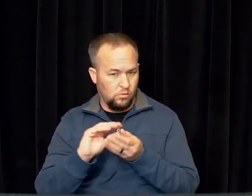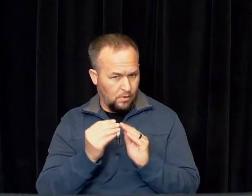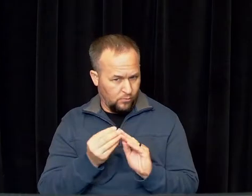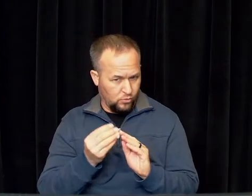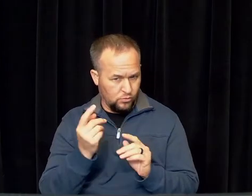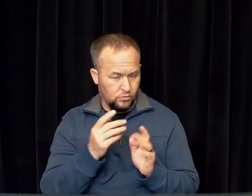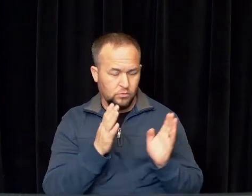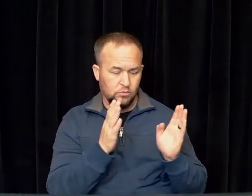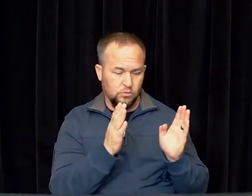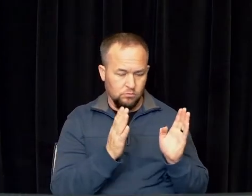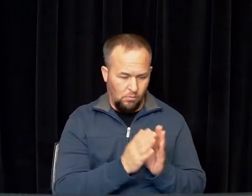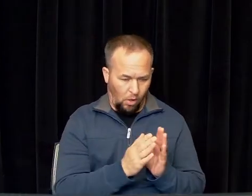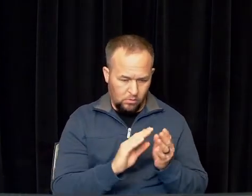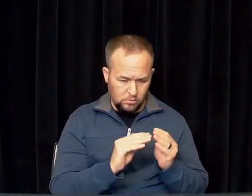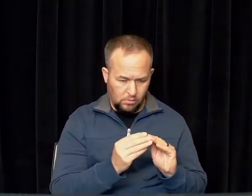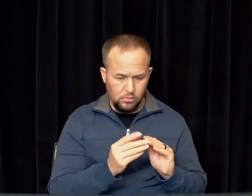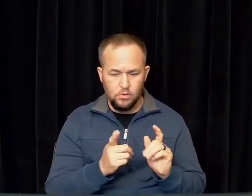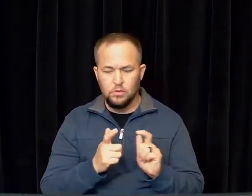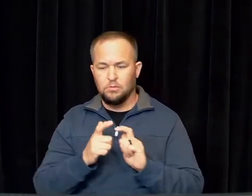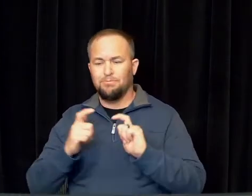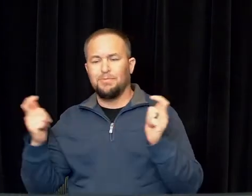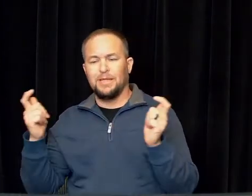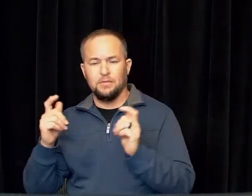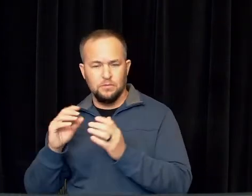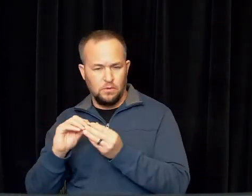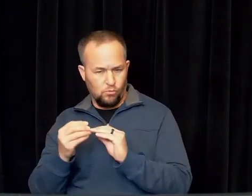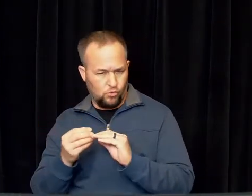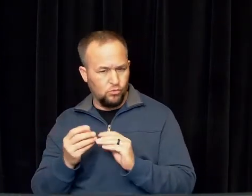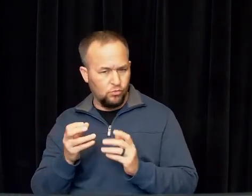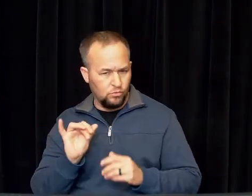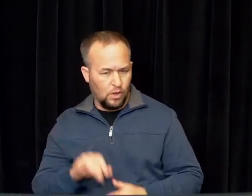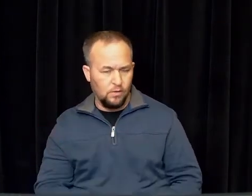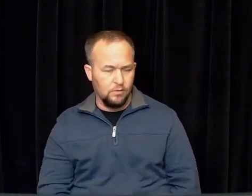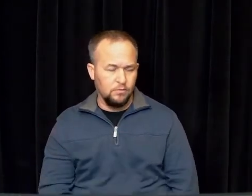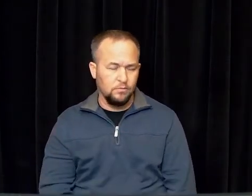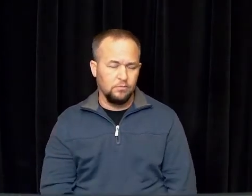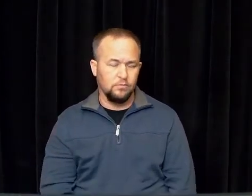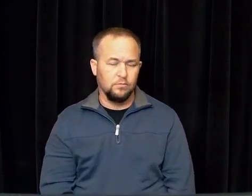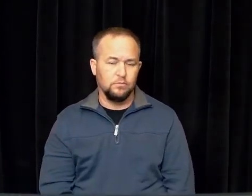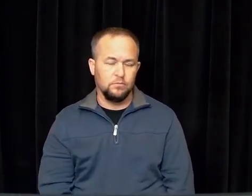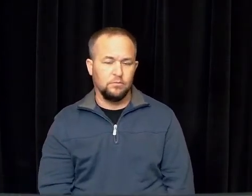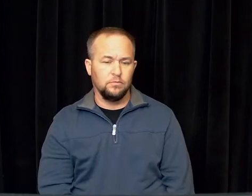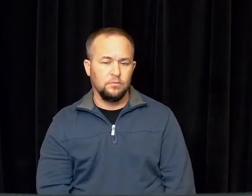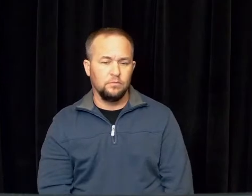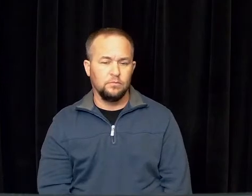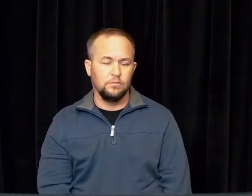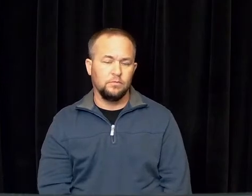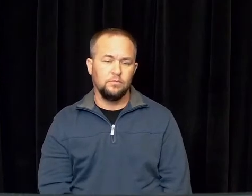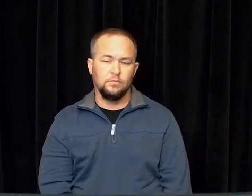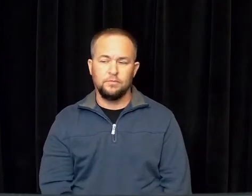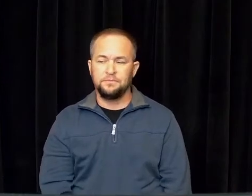So in order, least to greatest.